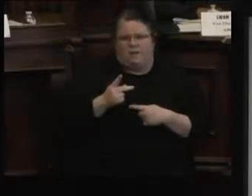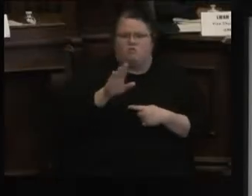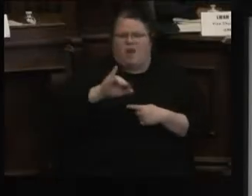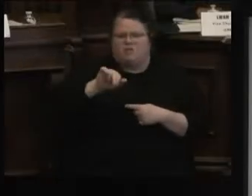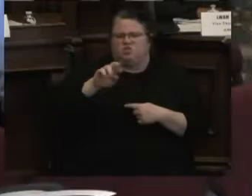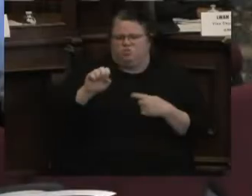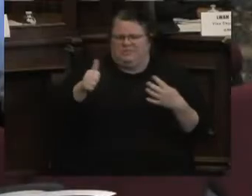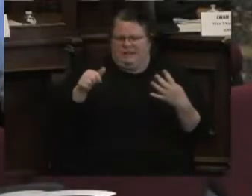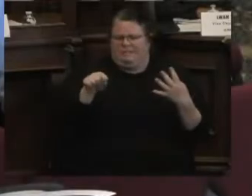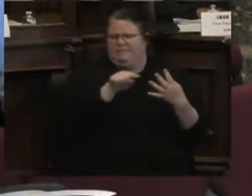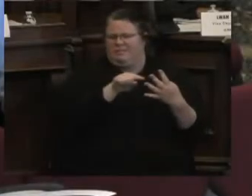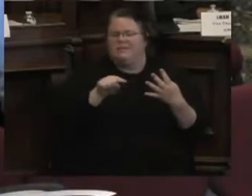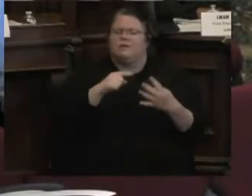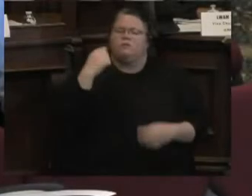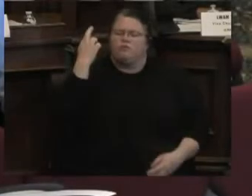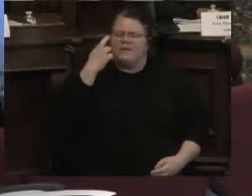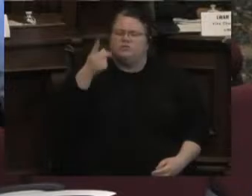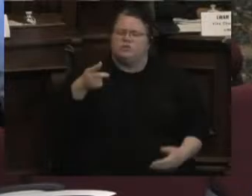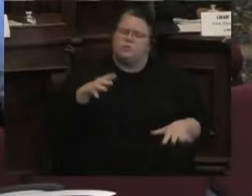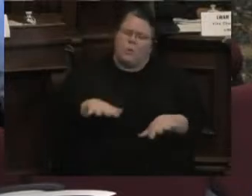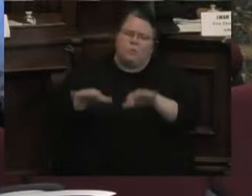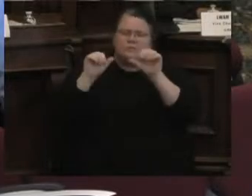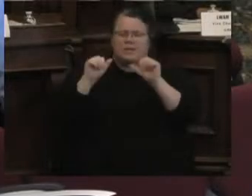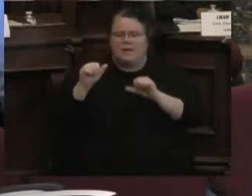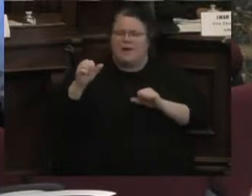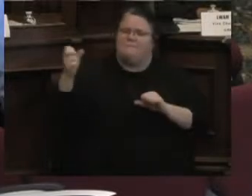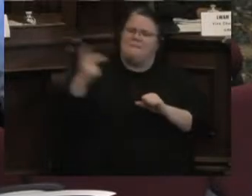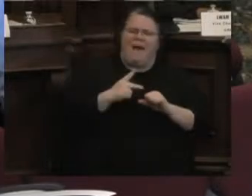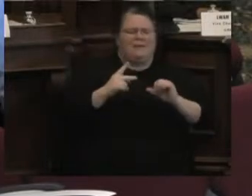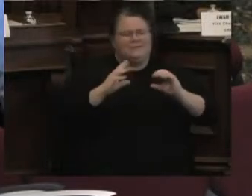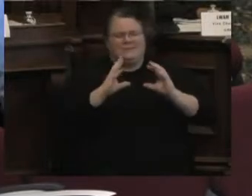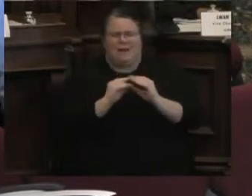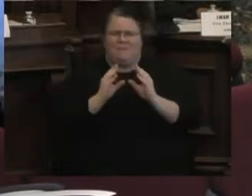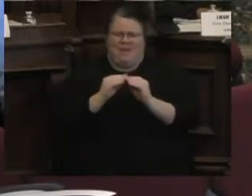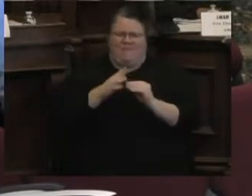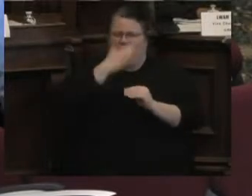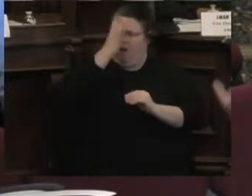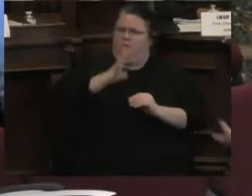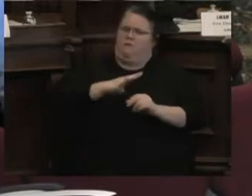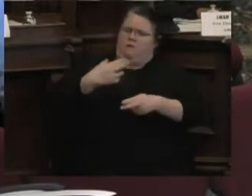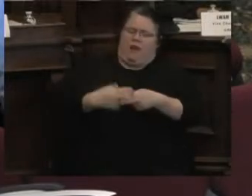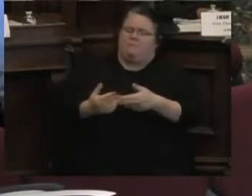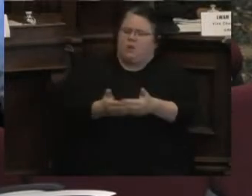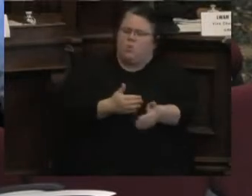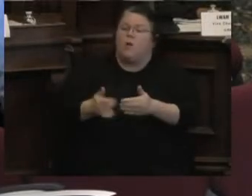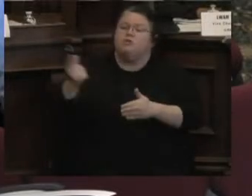1st, but they may wait till the attorney general comes back in